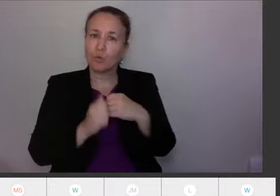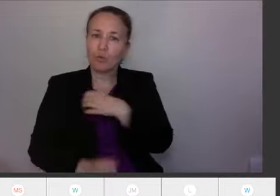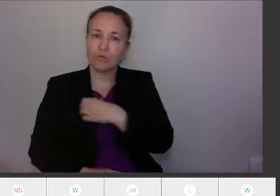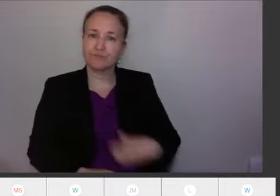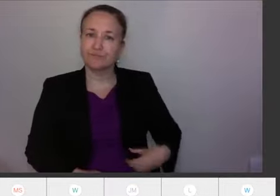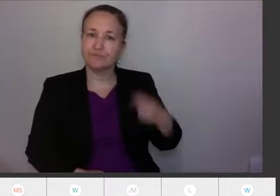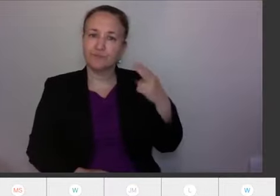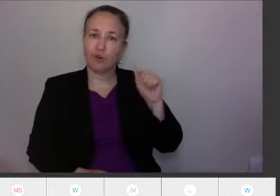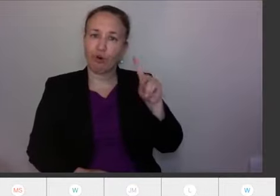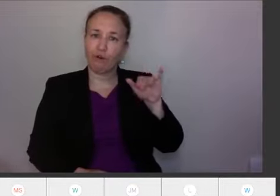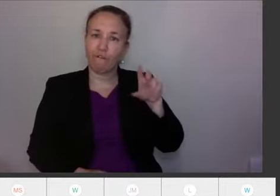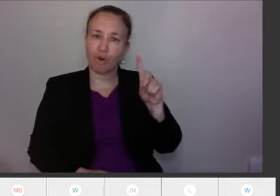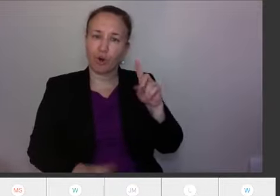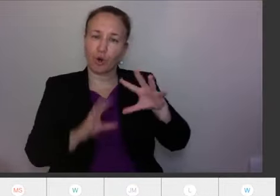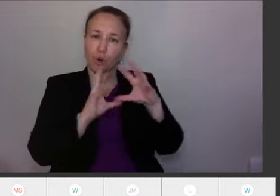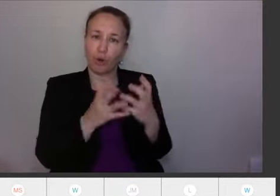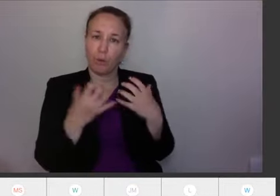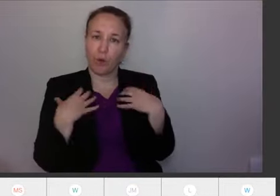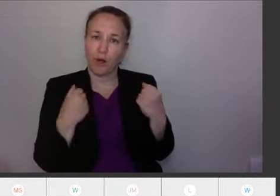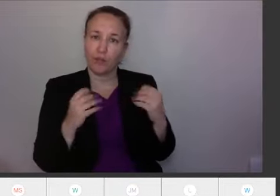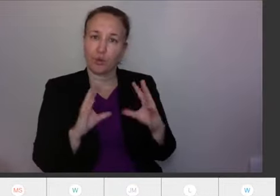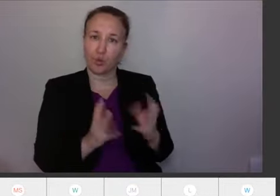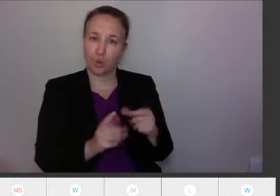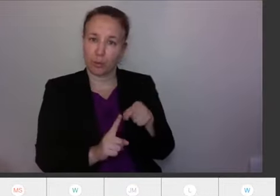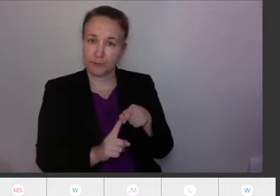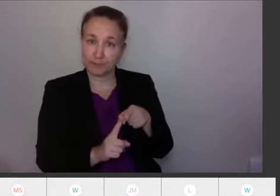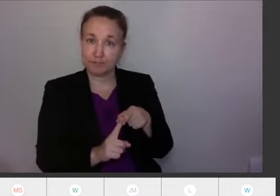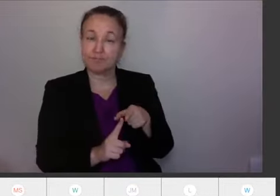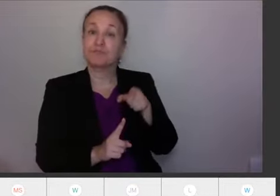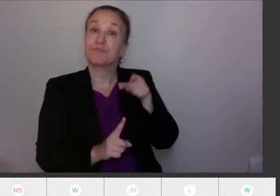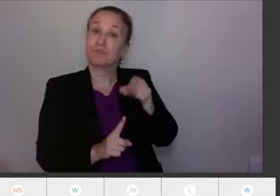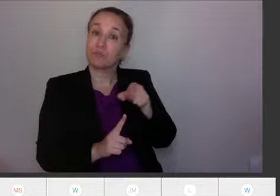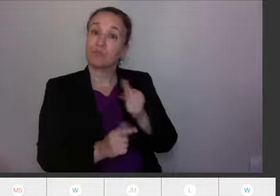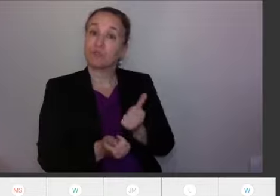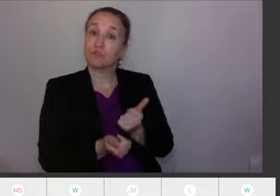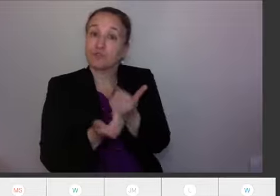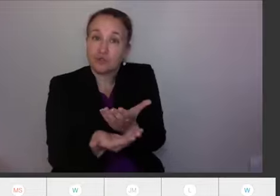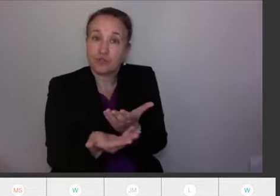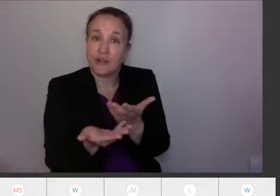health group they have suggested that